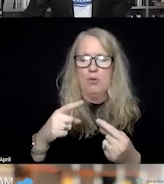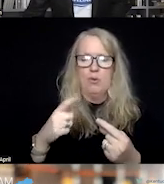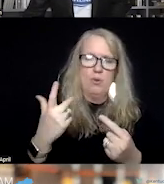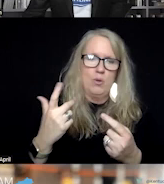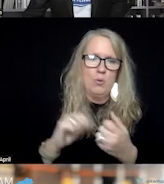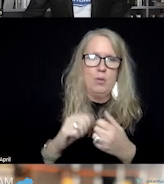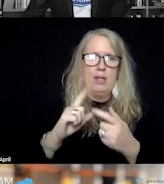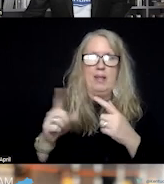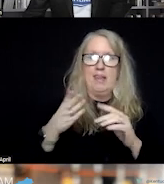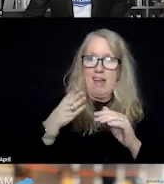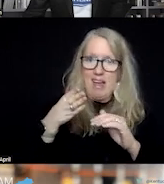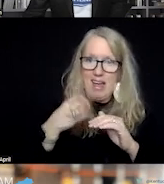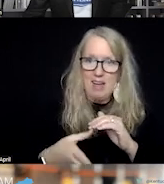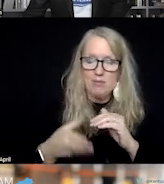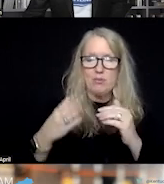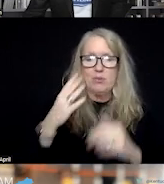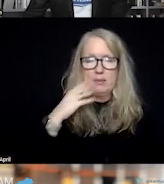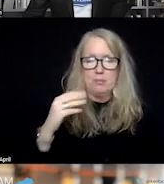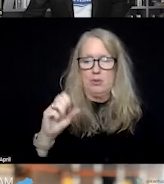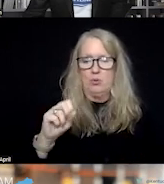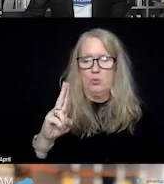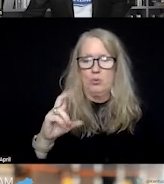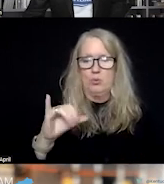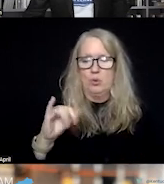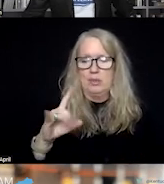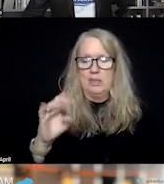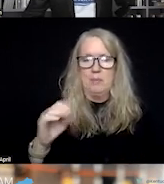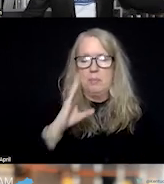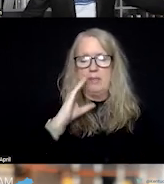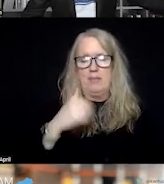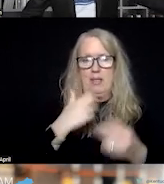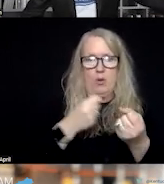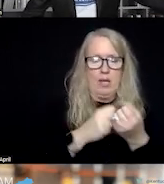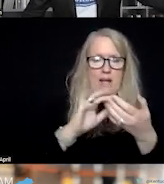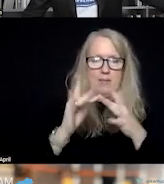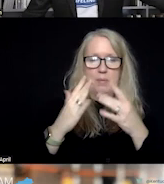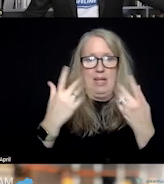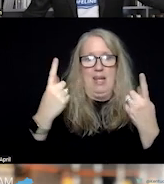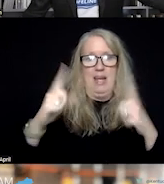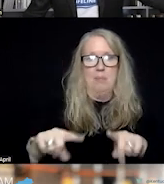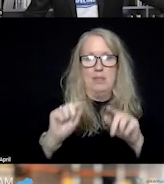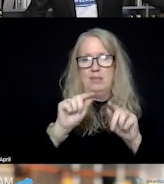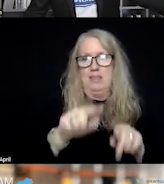MATH OF SUICIDE BECAUSE THEY DON'T HAVE THE NET WORK. ONE OF THE THINGS THAT HAPPENED WITH THIS IS WE ARE ABLE TO